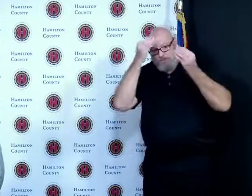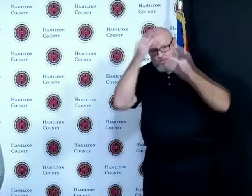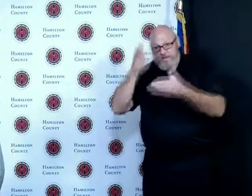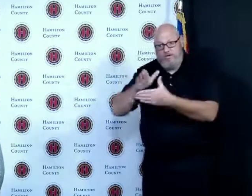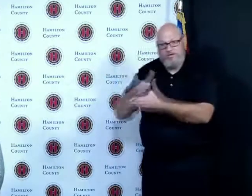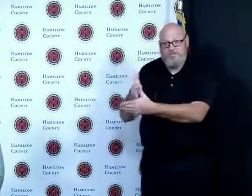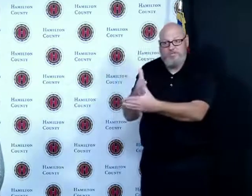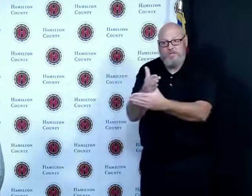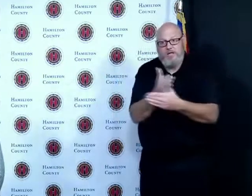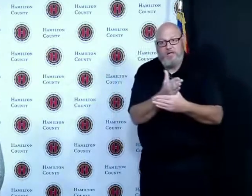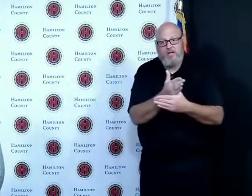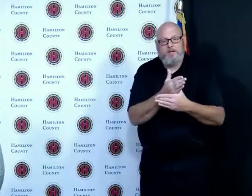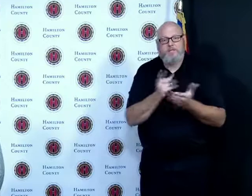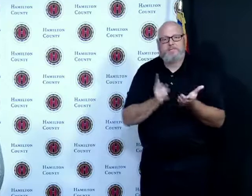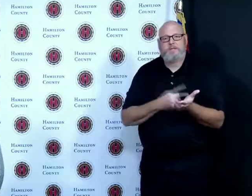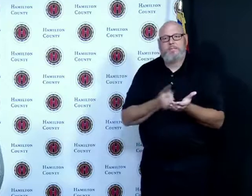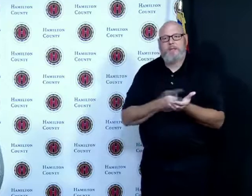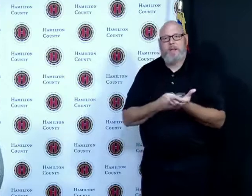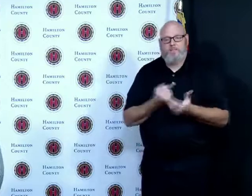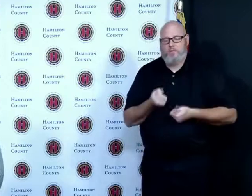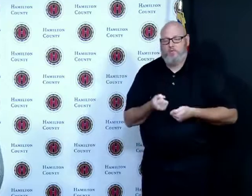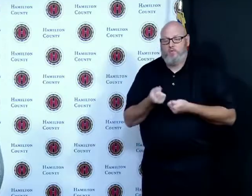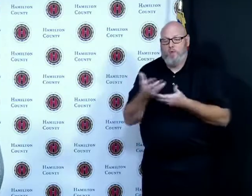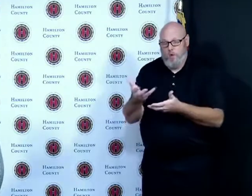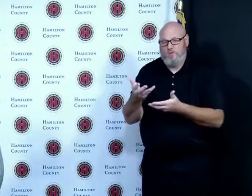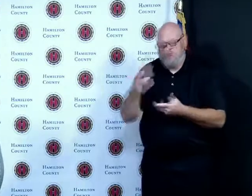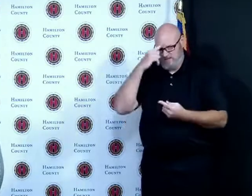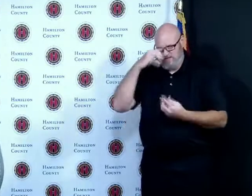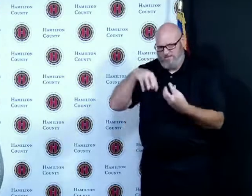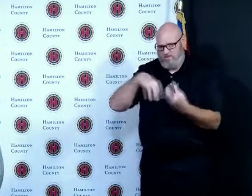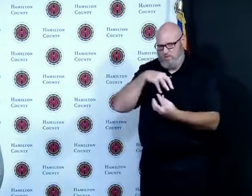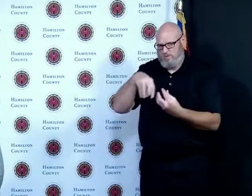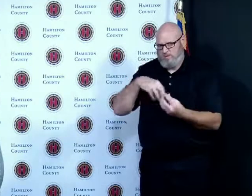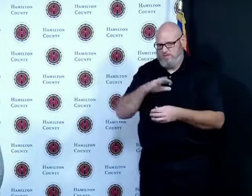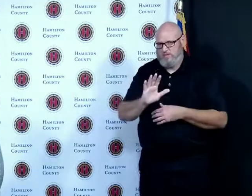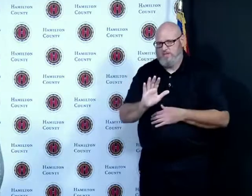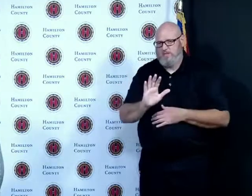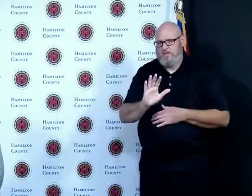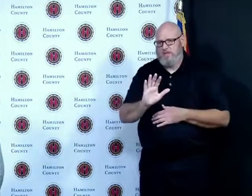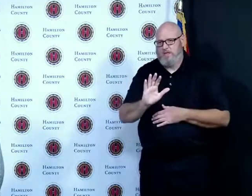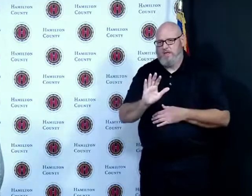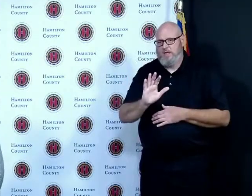and so what we are going to be doing is developing a toolkit that will have that will be electronic